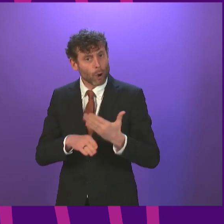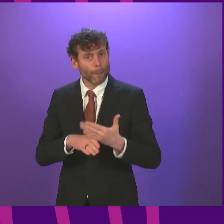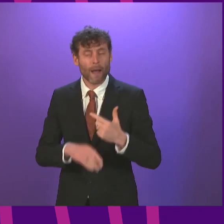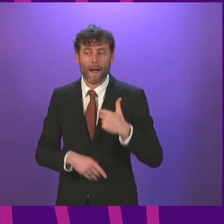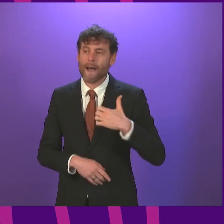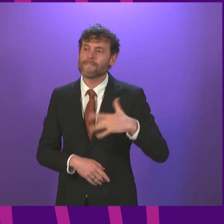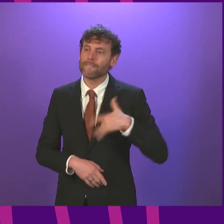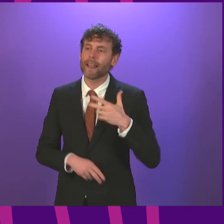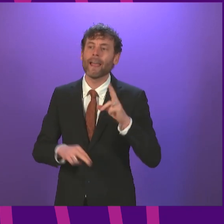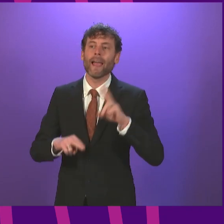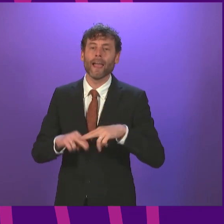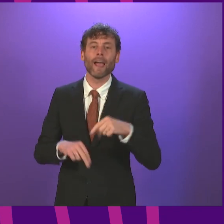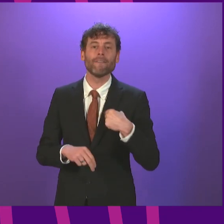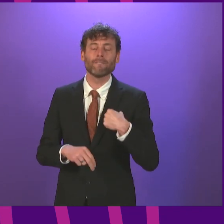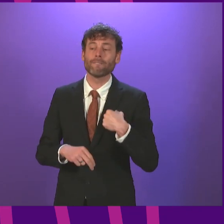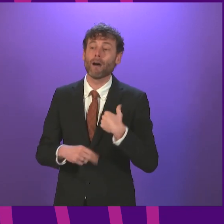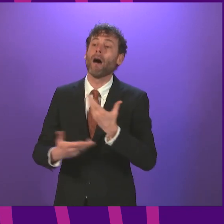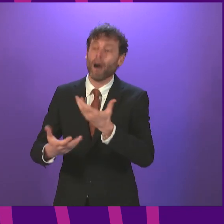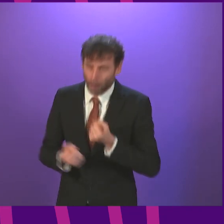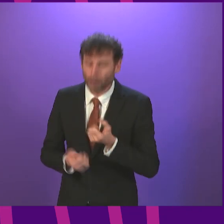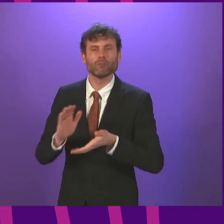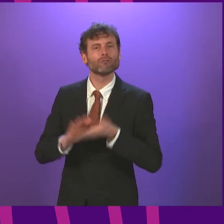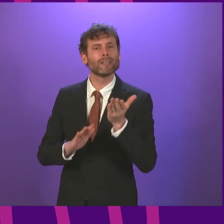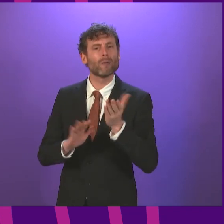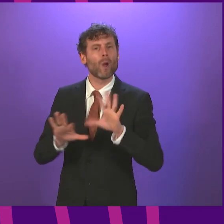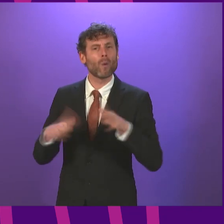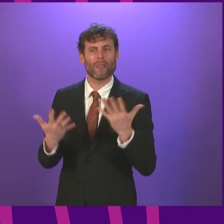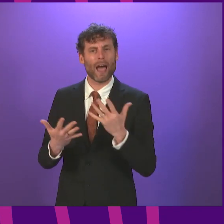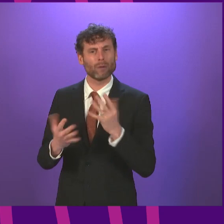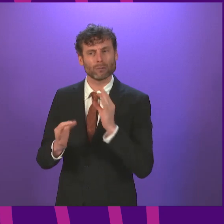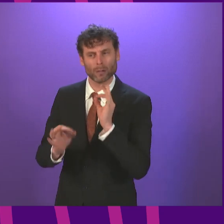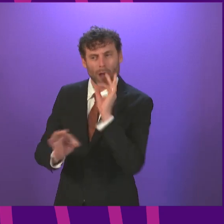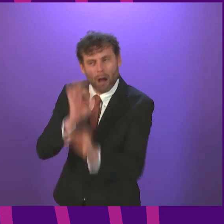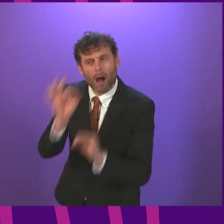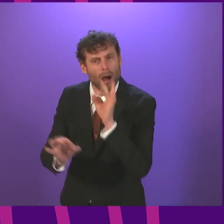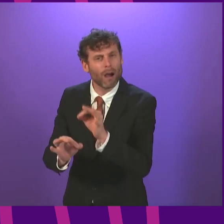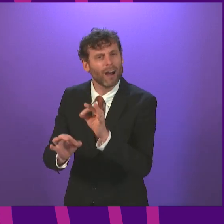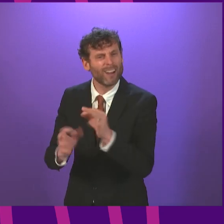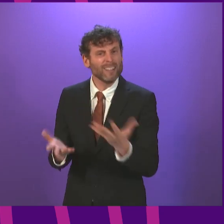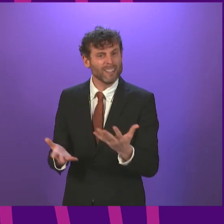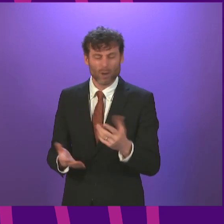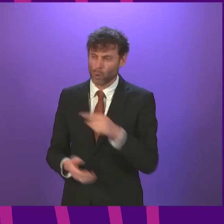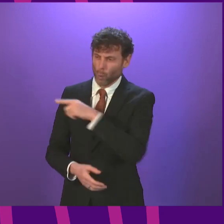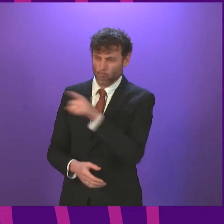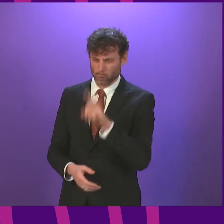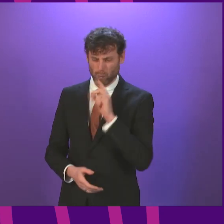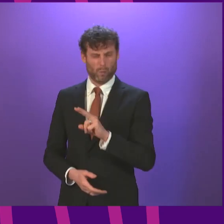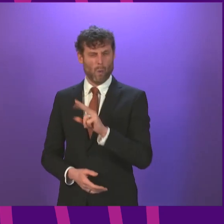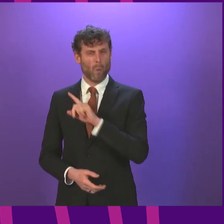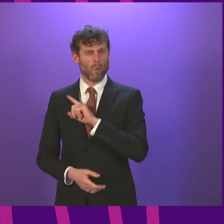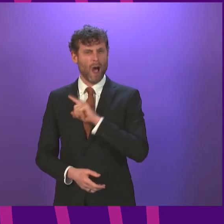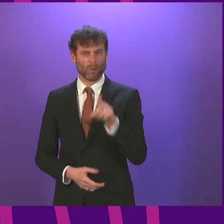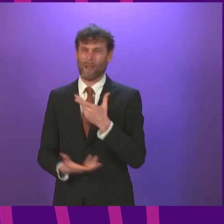be more remarkable and more deserving of criticism if I did not ask questions such as the one